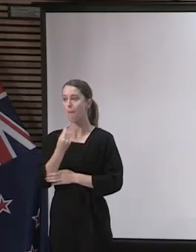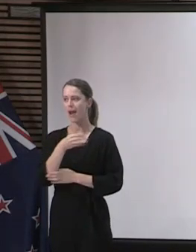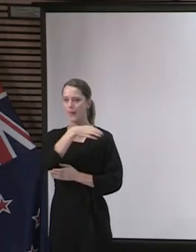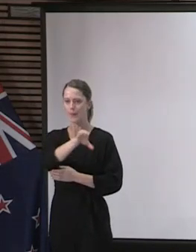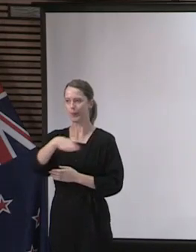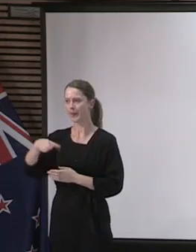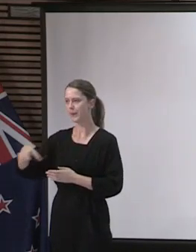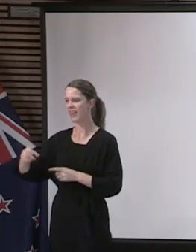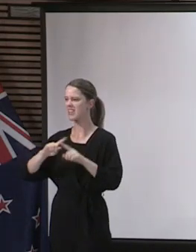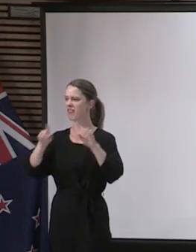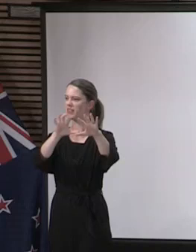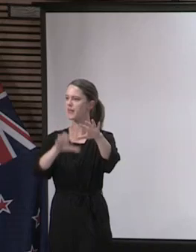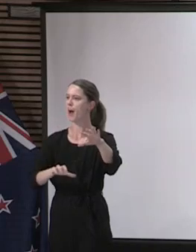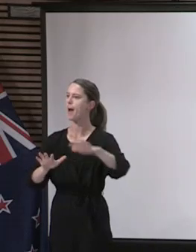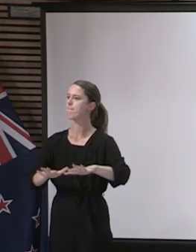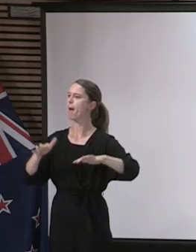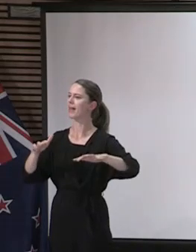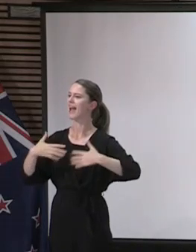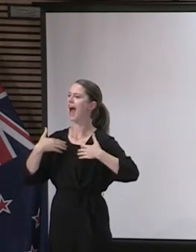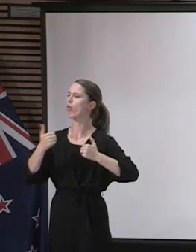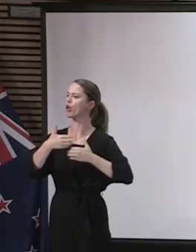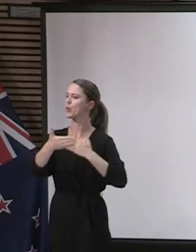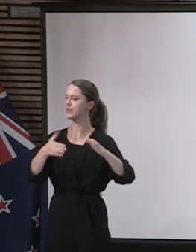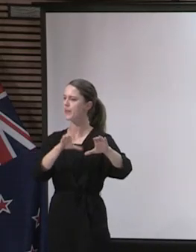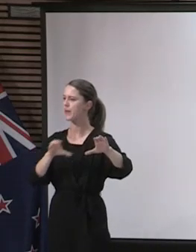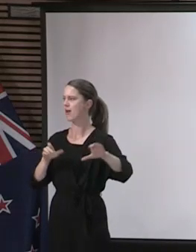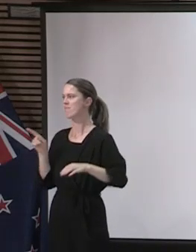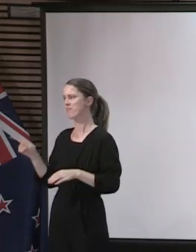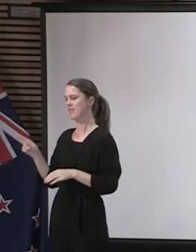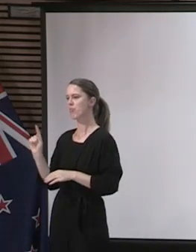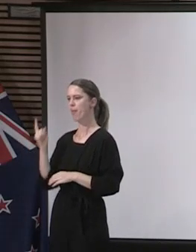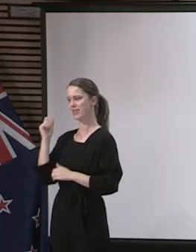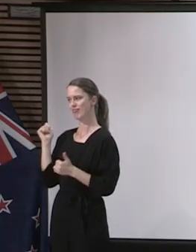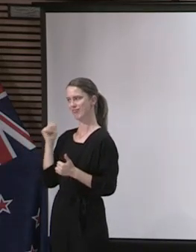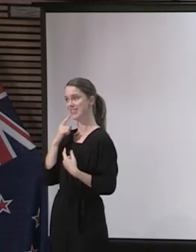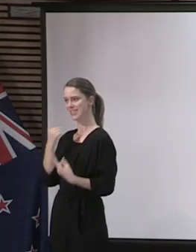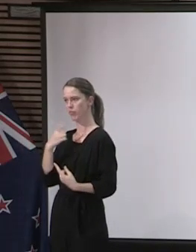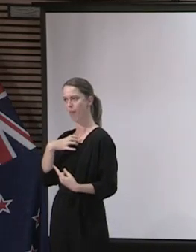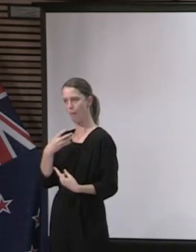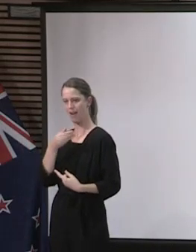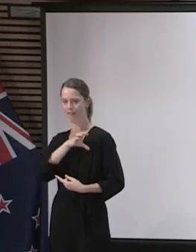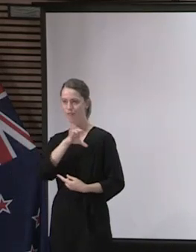recommendation was investment in the public health units and this is what the Prime